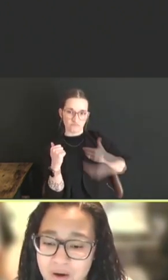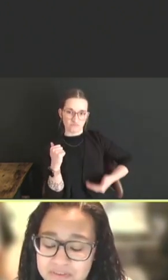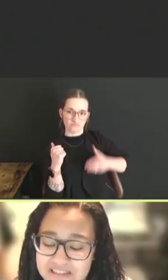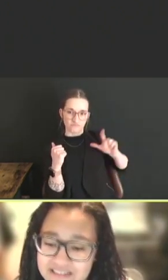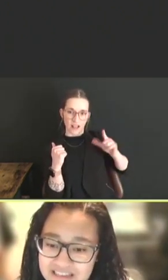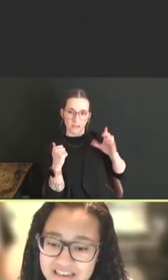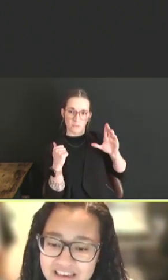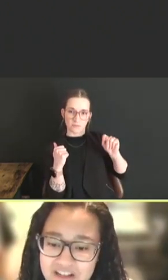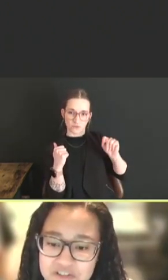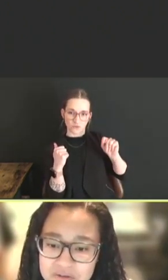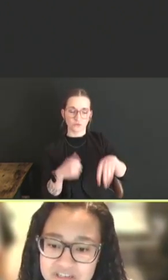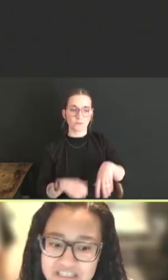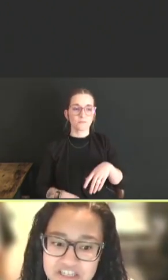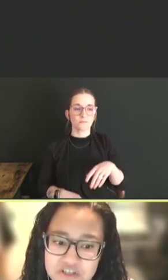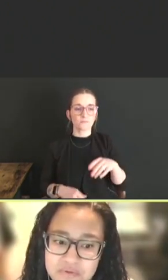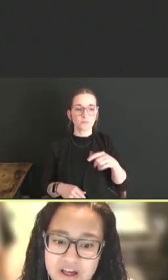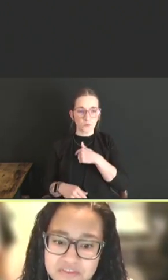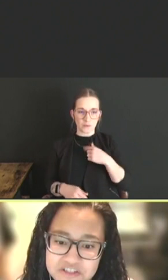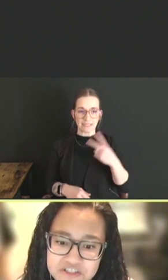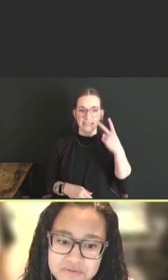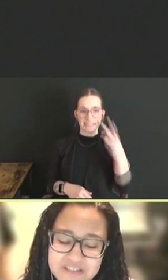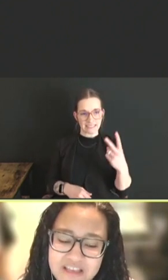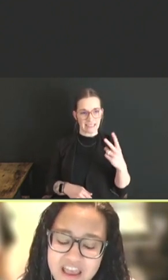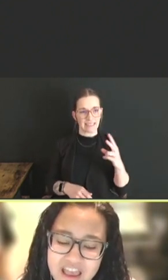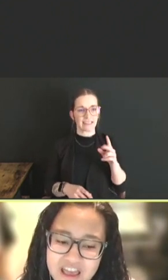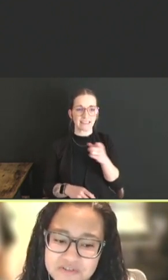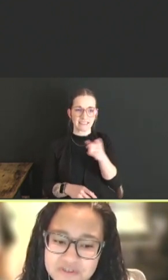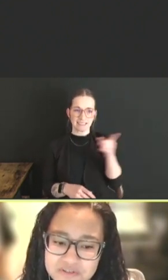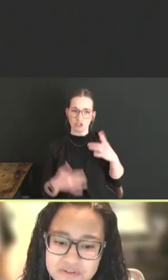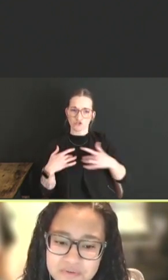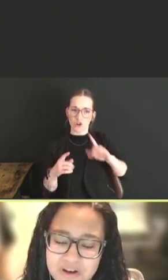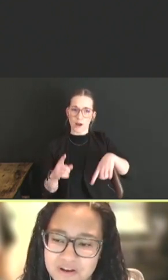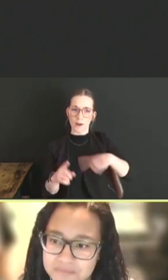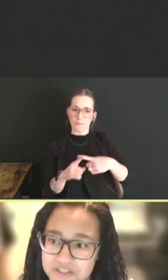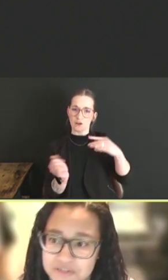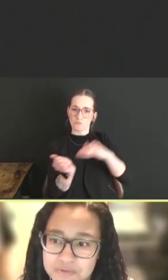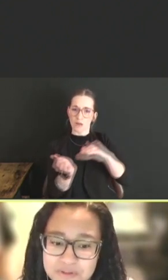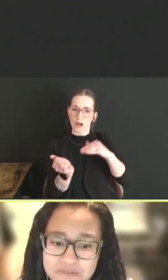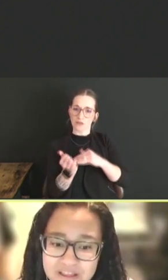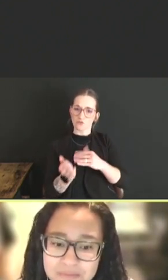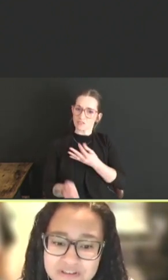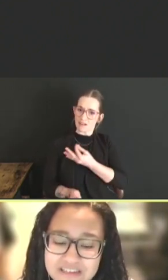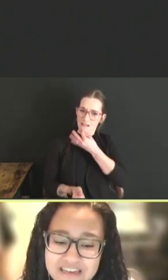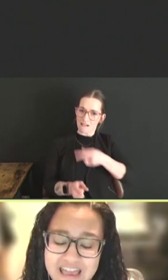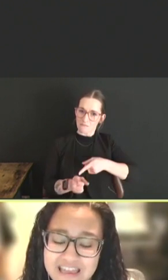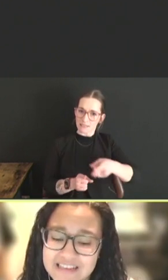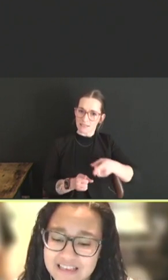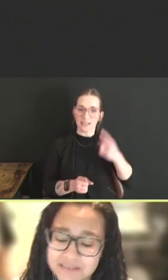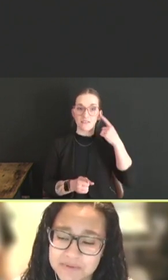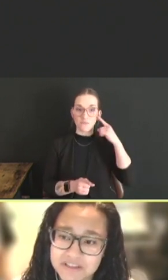competency in LGBTQ health issues, and there's also issues with availability and accessibility